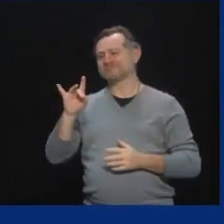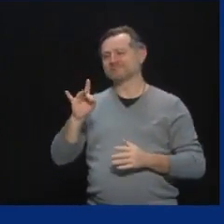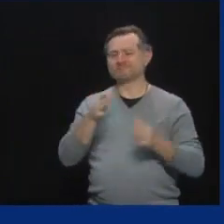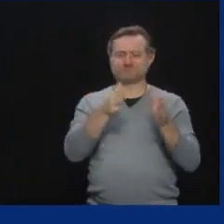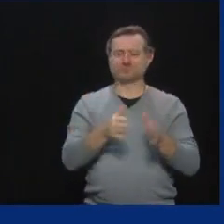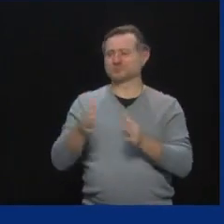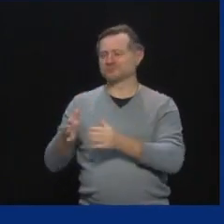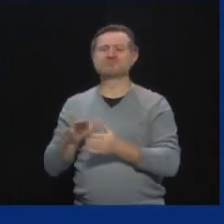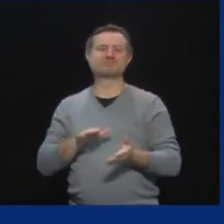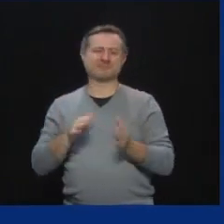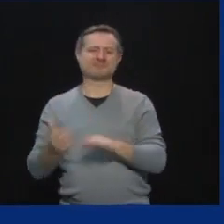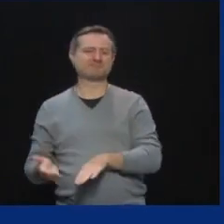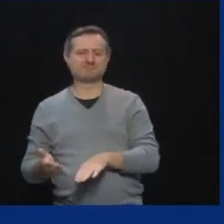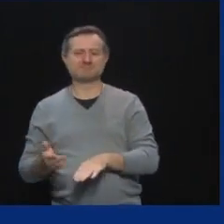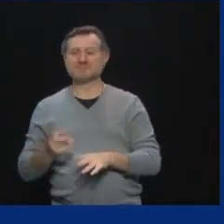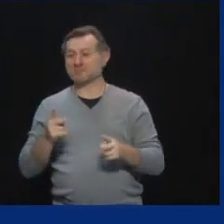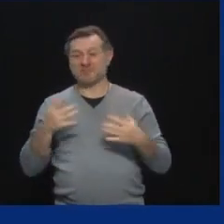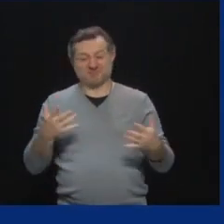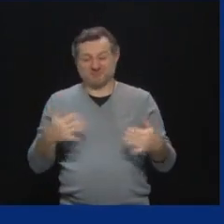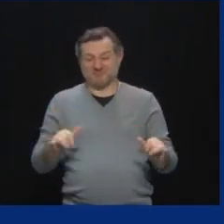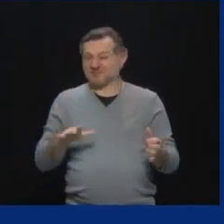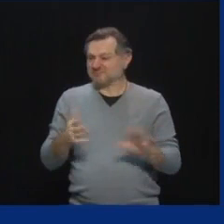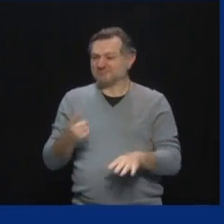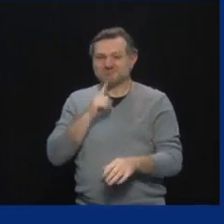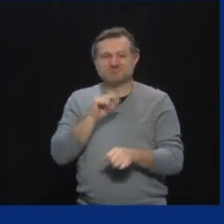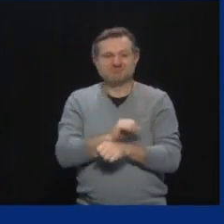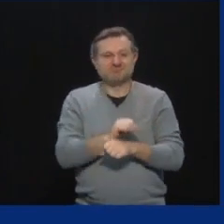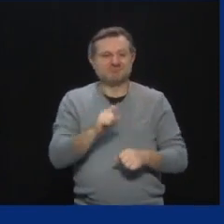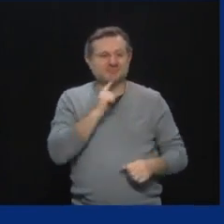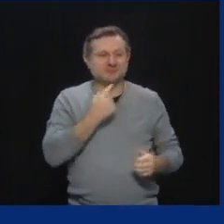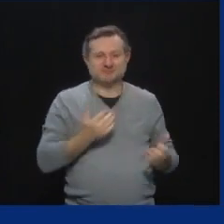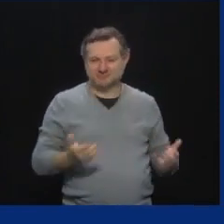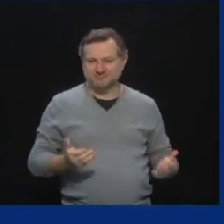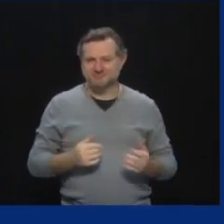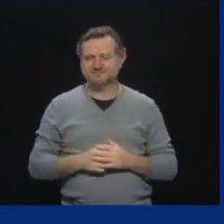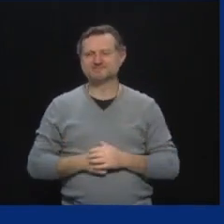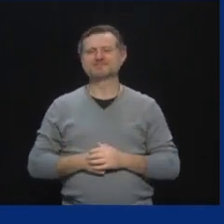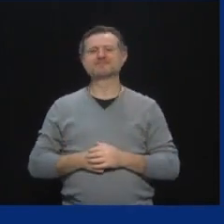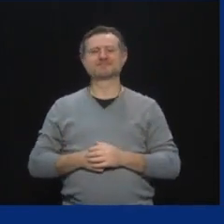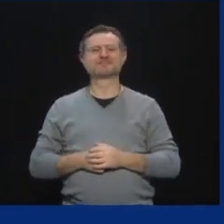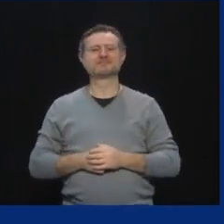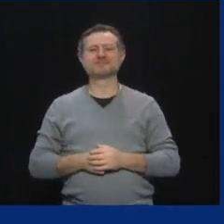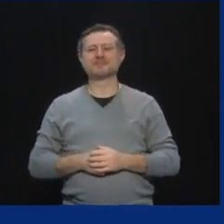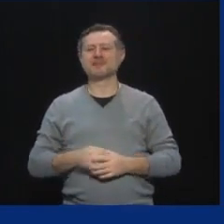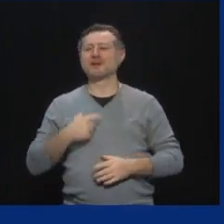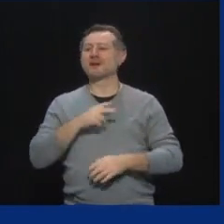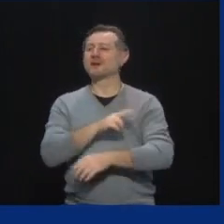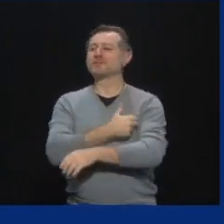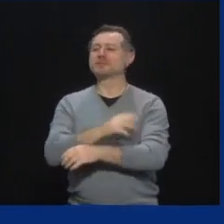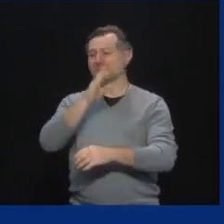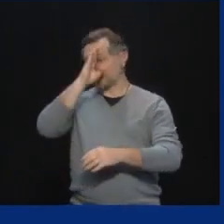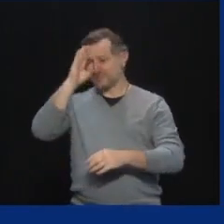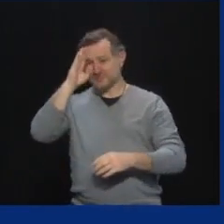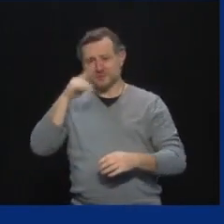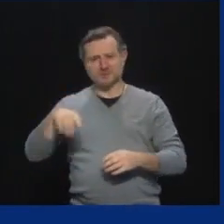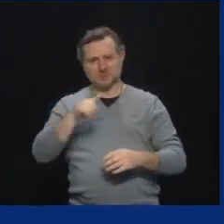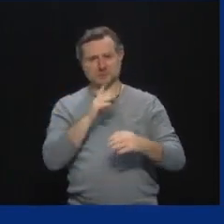serious And we're still at a point where we're seeing hospitalizations. You know 2200 and a lot of people who thought they were just going to go